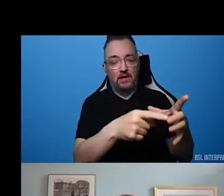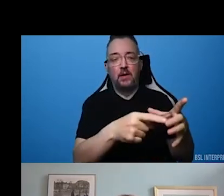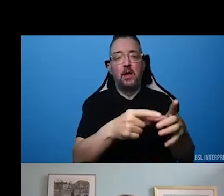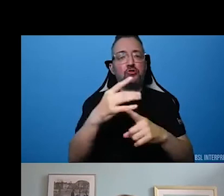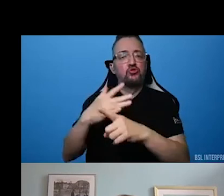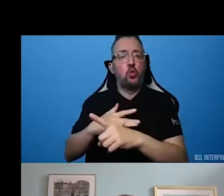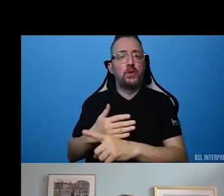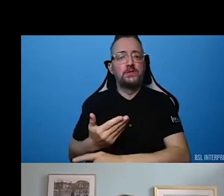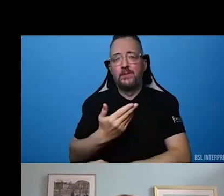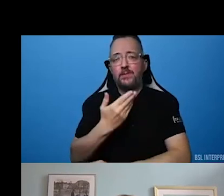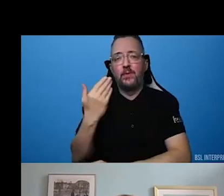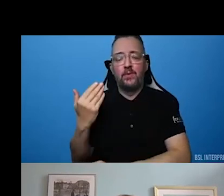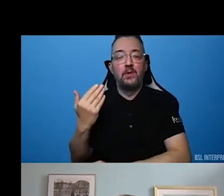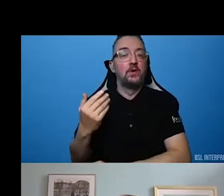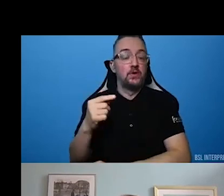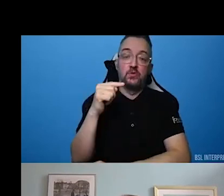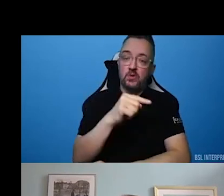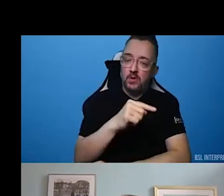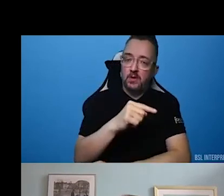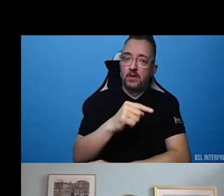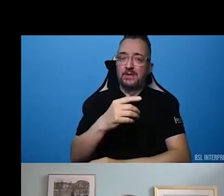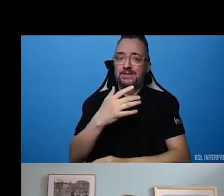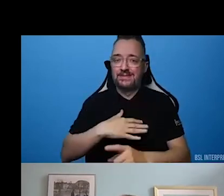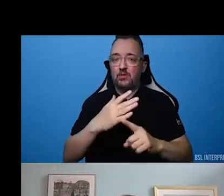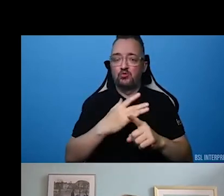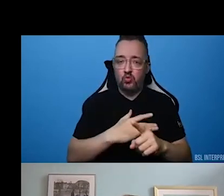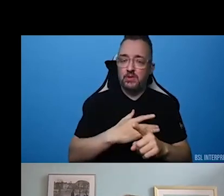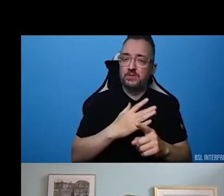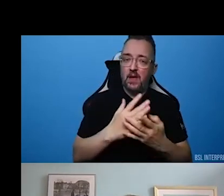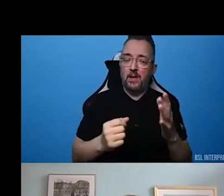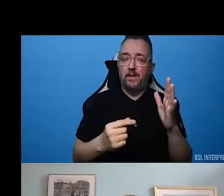So it is obviously a really important work for all museums